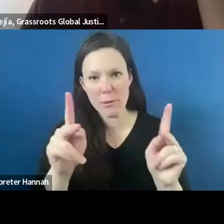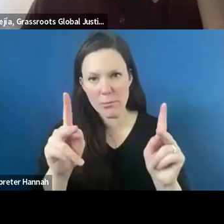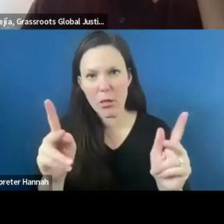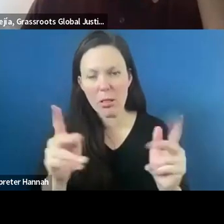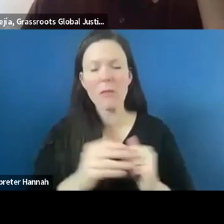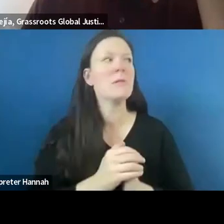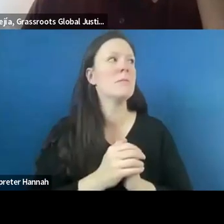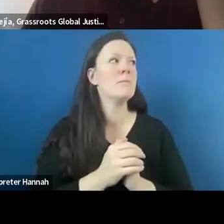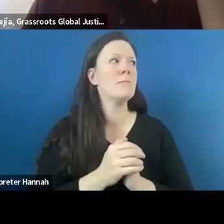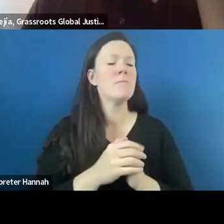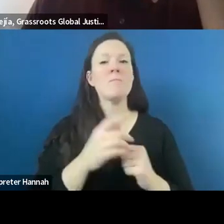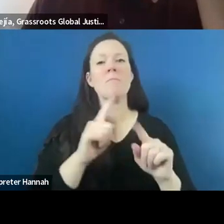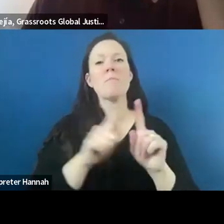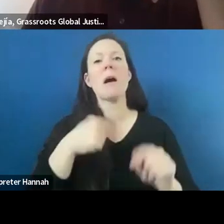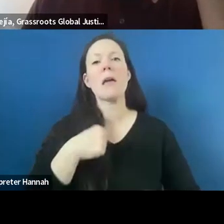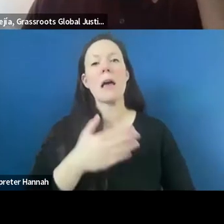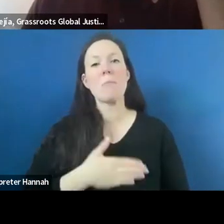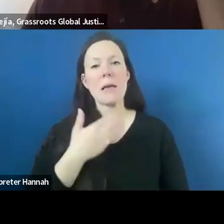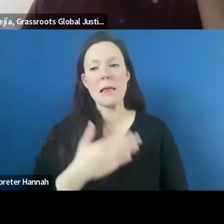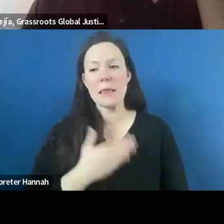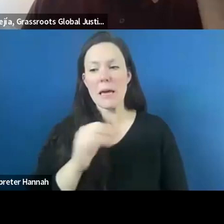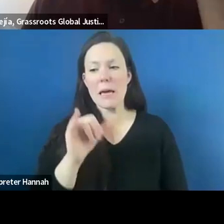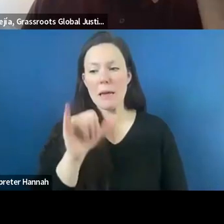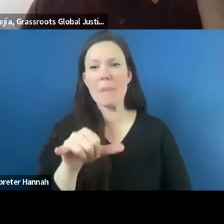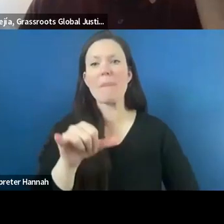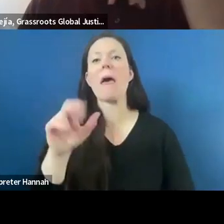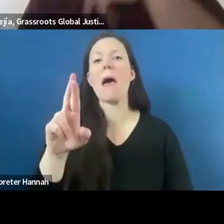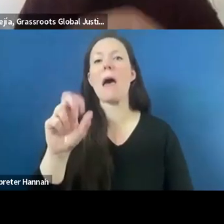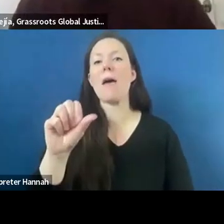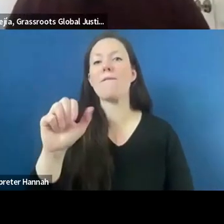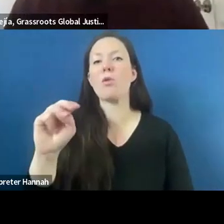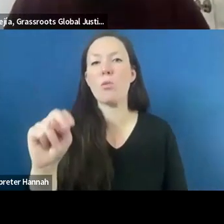I'm also glad that comrade Ramon spoke to the